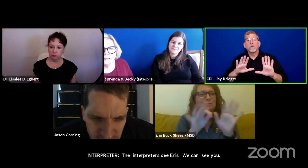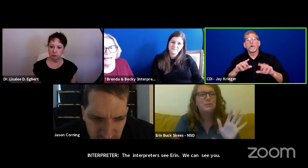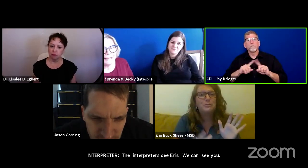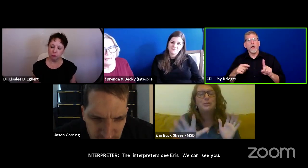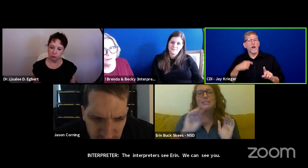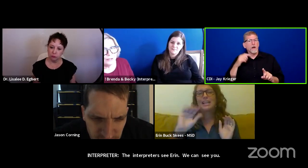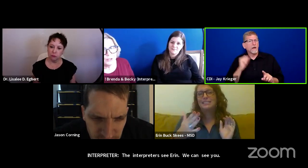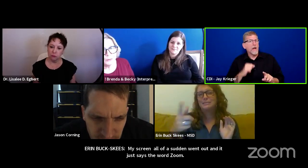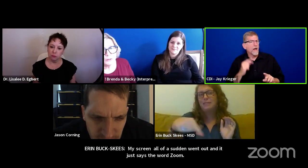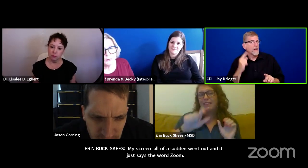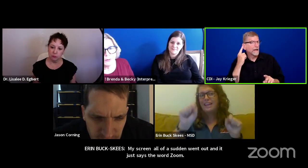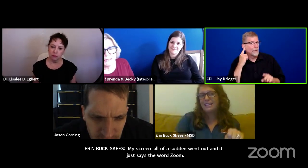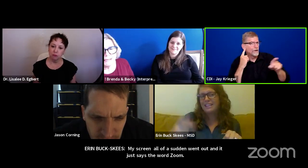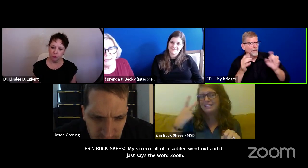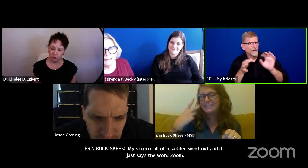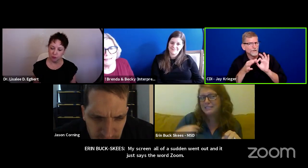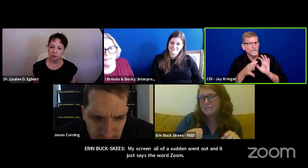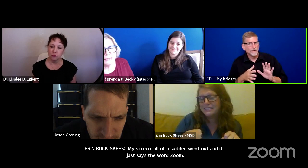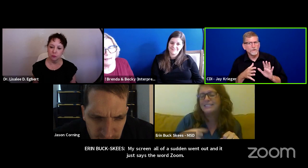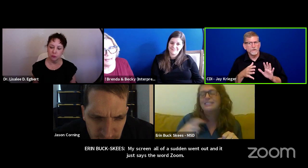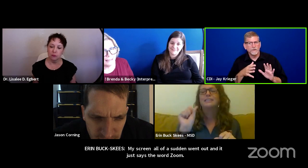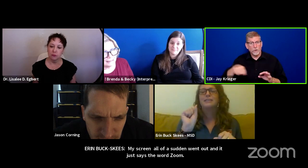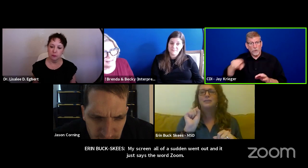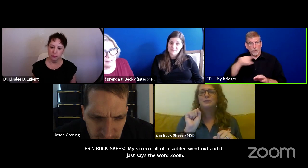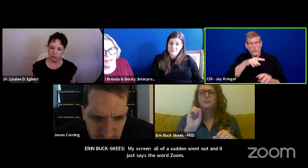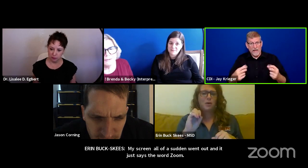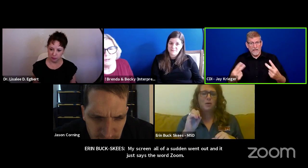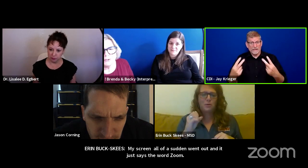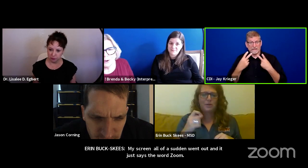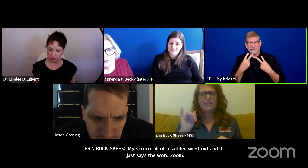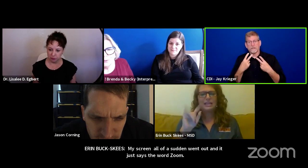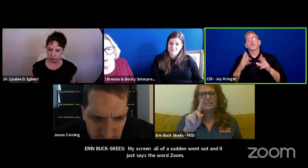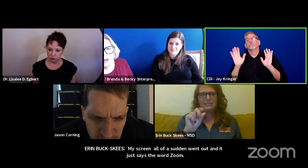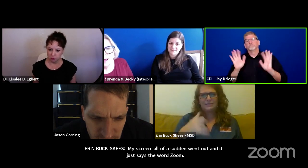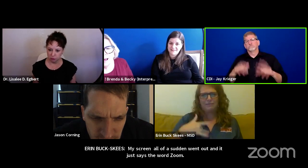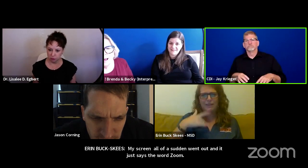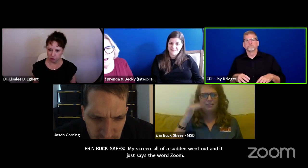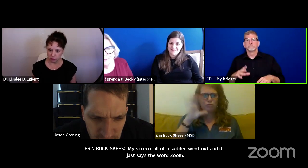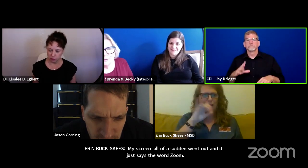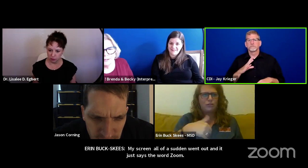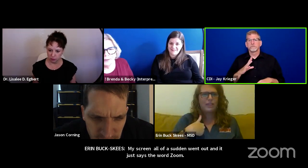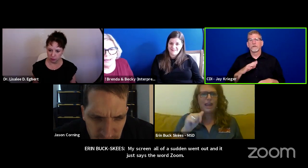But I can hear the interpreters voicing and it seems that they can see me. So I'm going to go ahead.